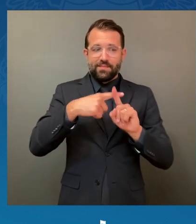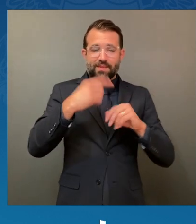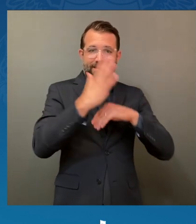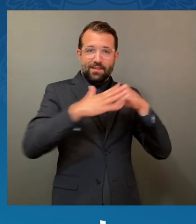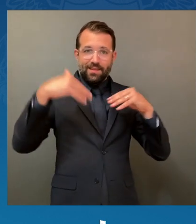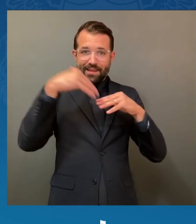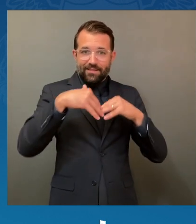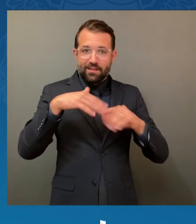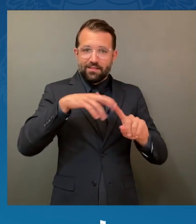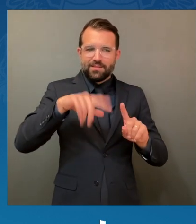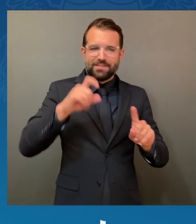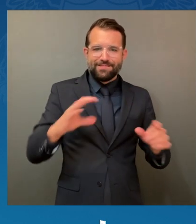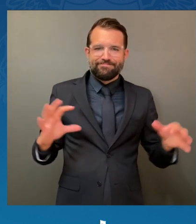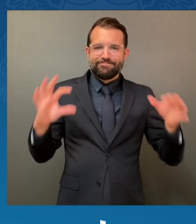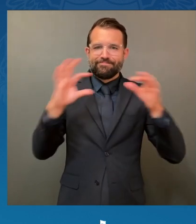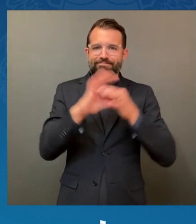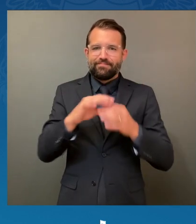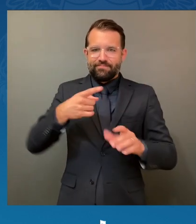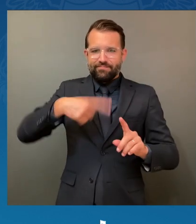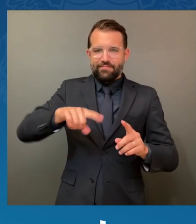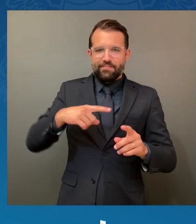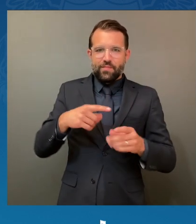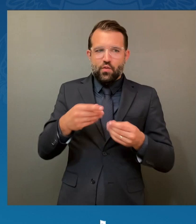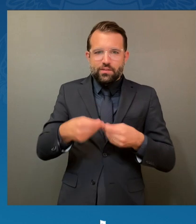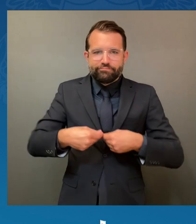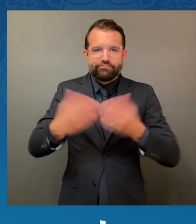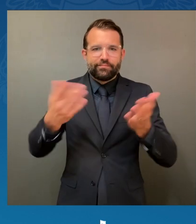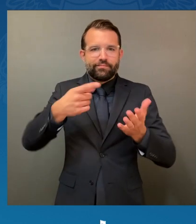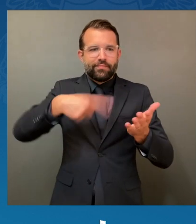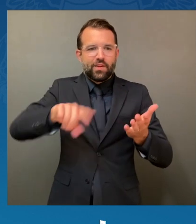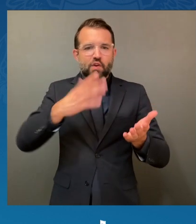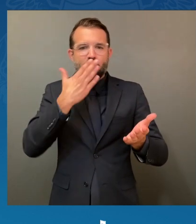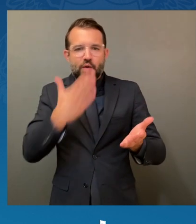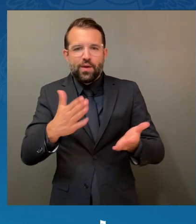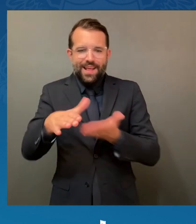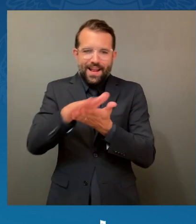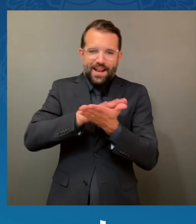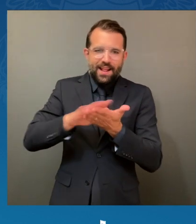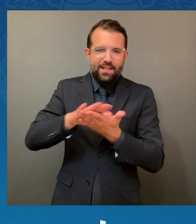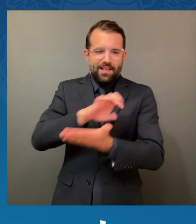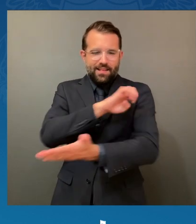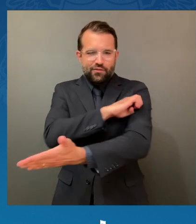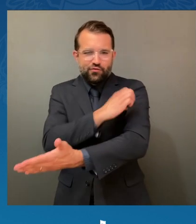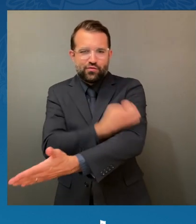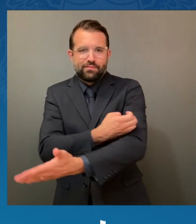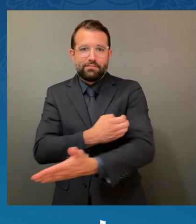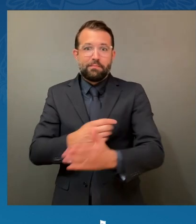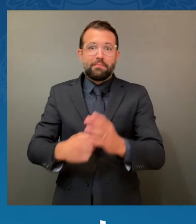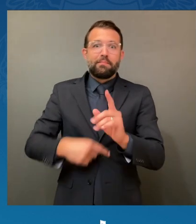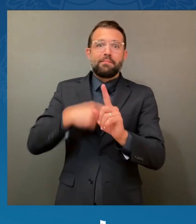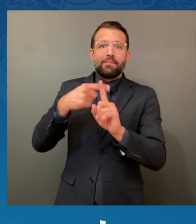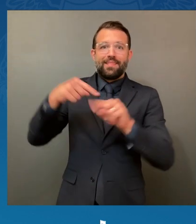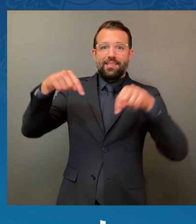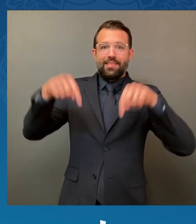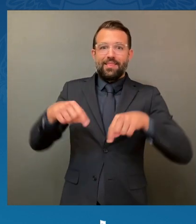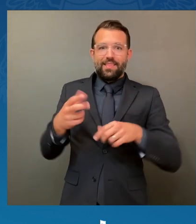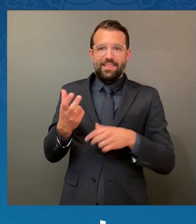And it means making sure these investments create jobs and grow economic opportunity in communities